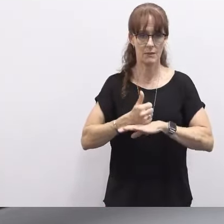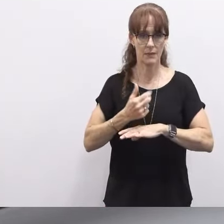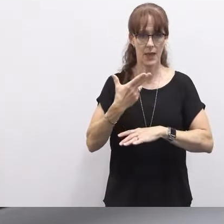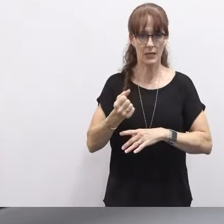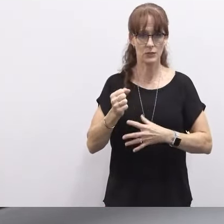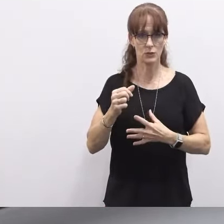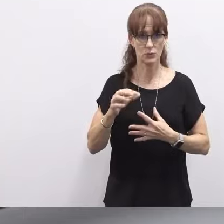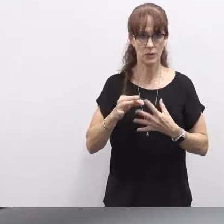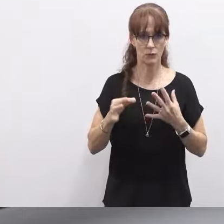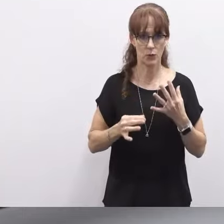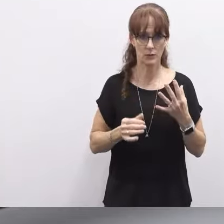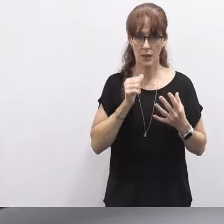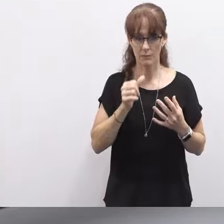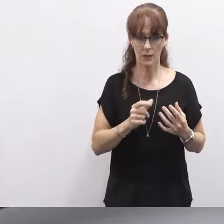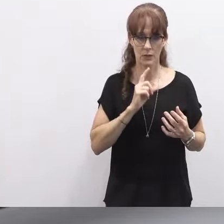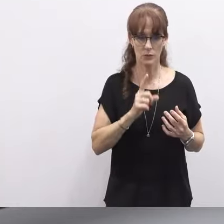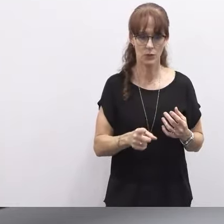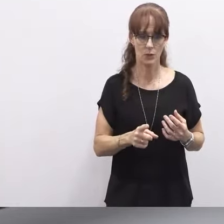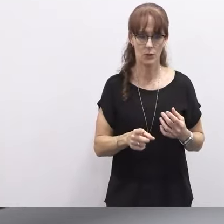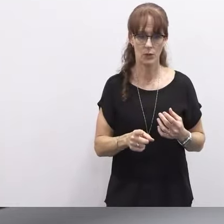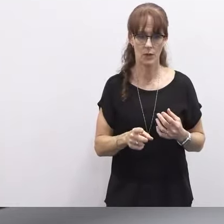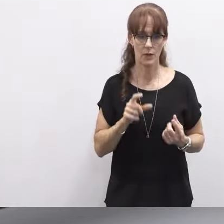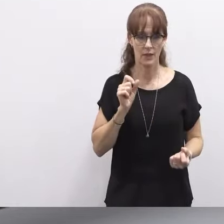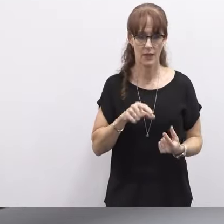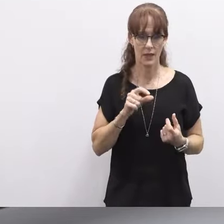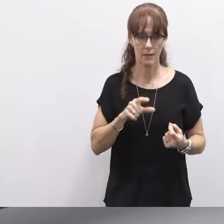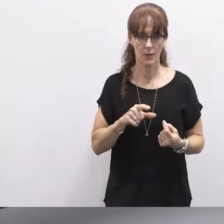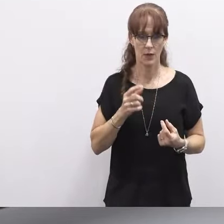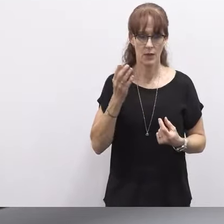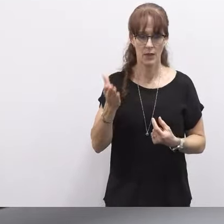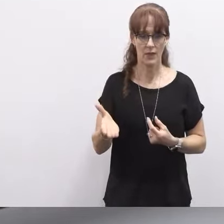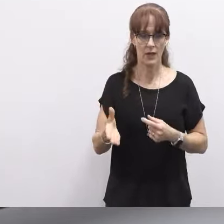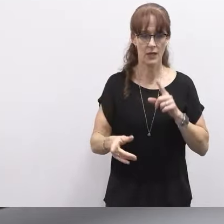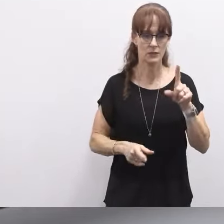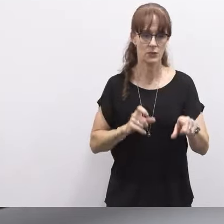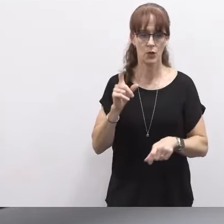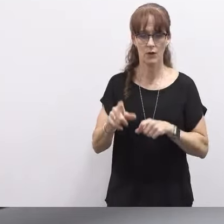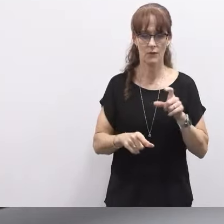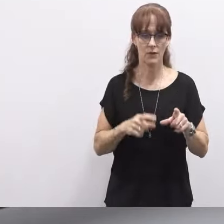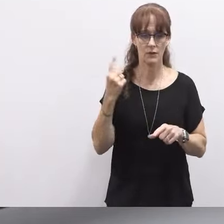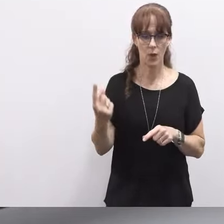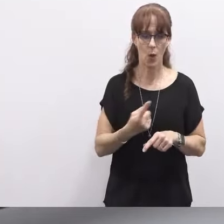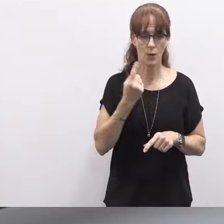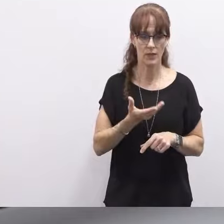And so I'm not sure that the input that is in the survey is the only thing that reflects